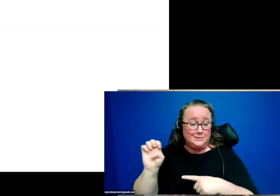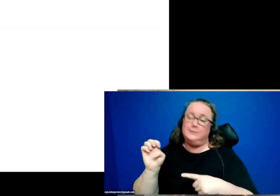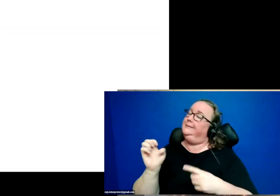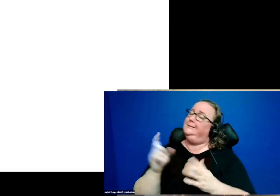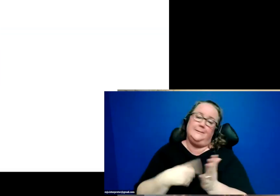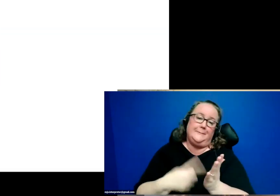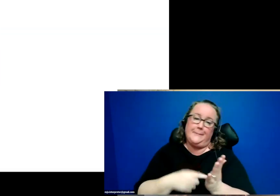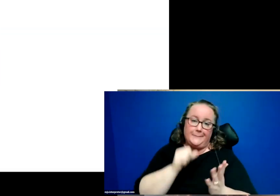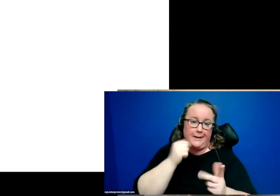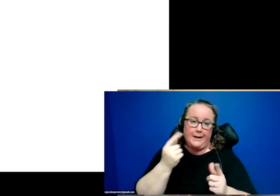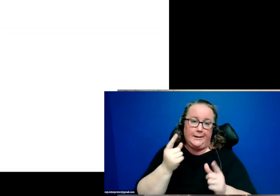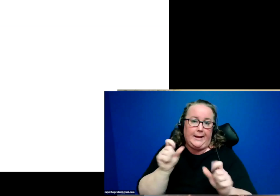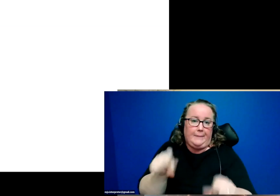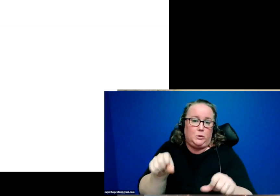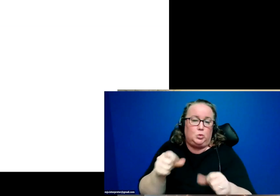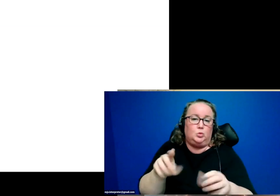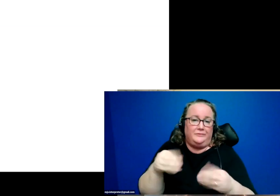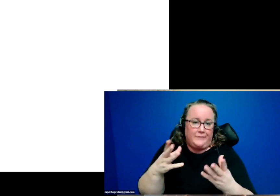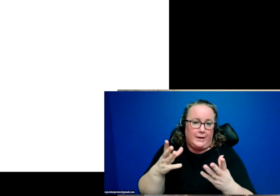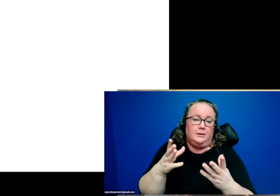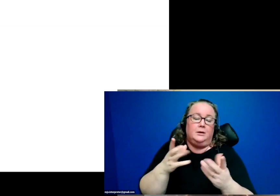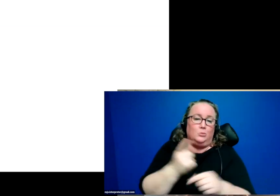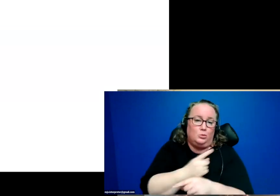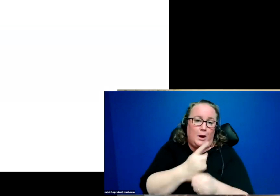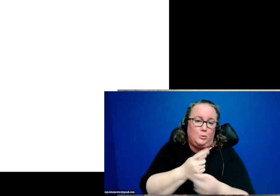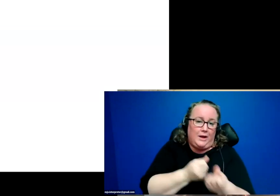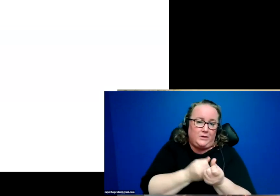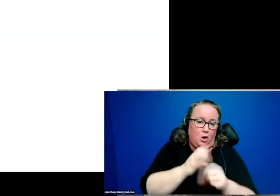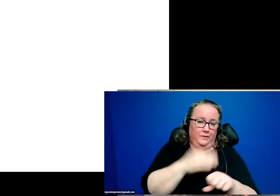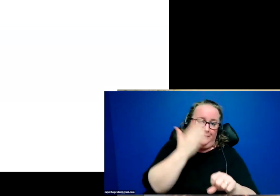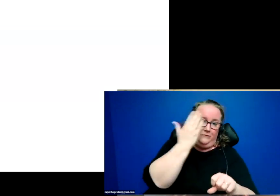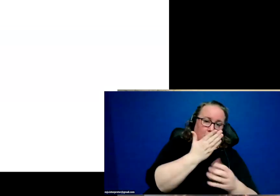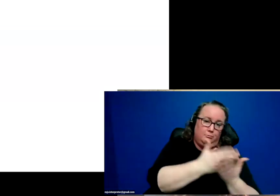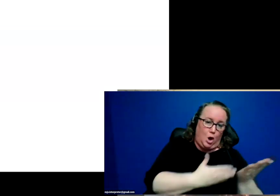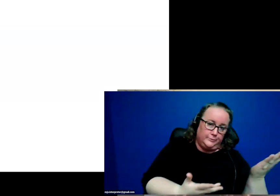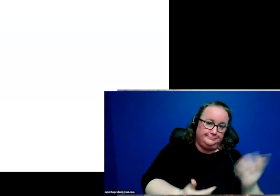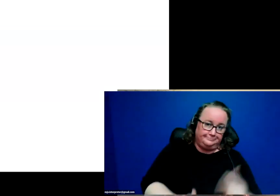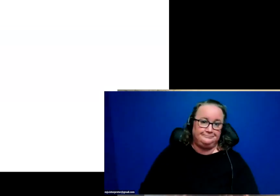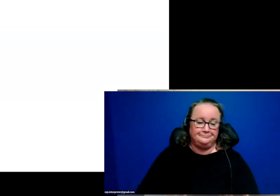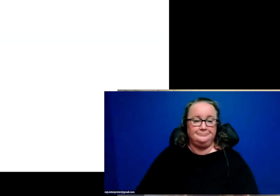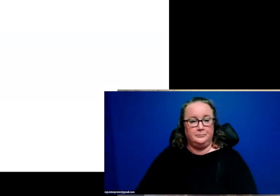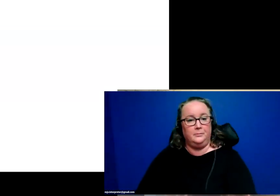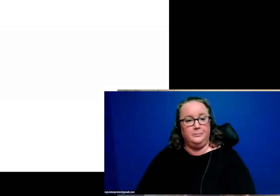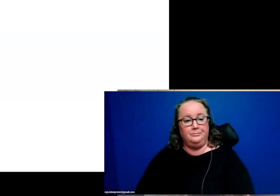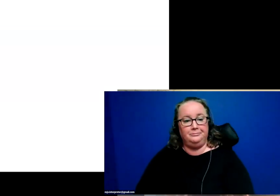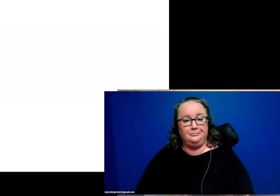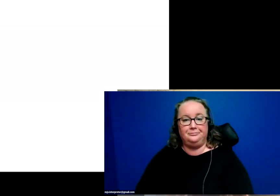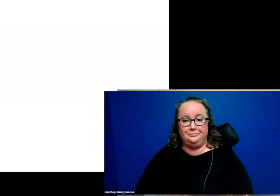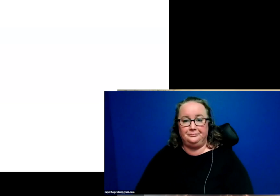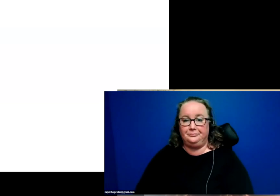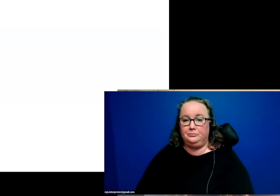proper advocacy on the front end. So, yeah. That's a challenge.